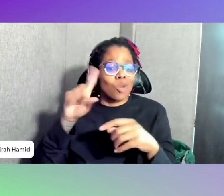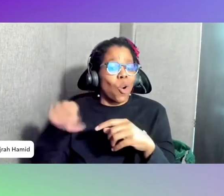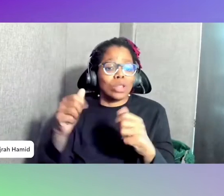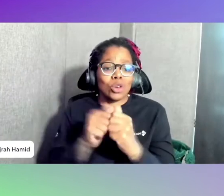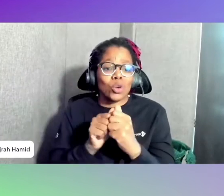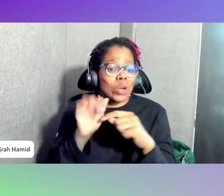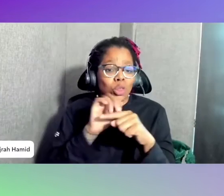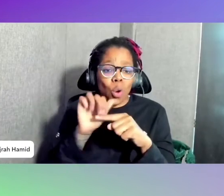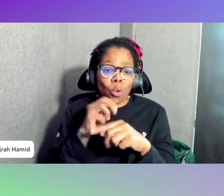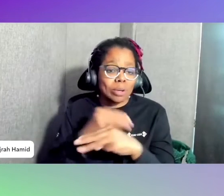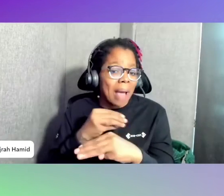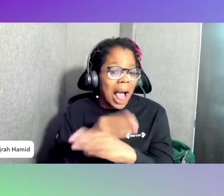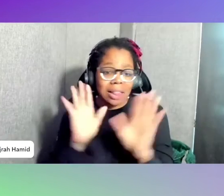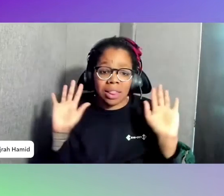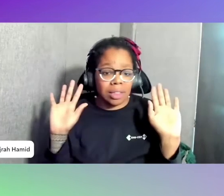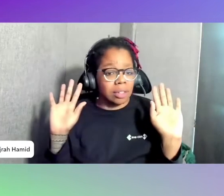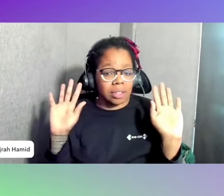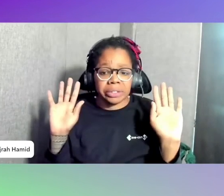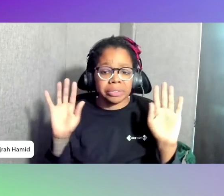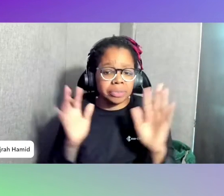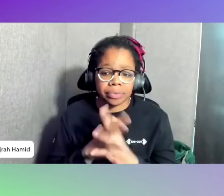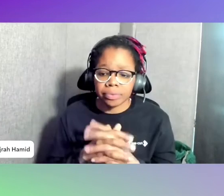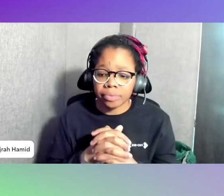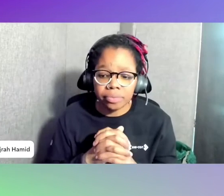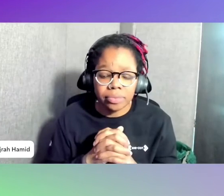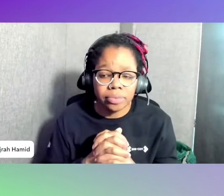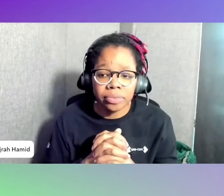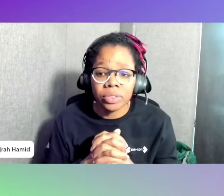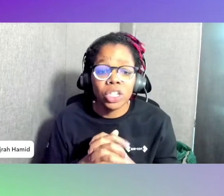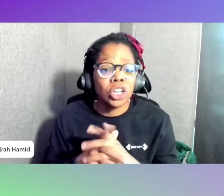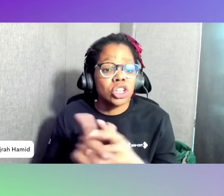graphics and 0G flights. You can do full on artwork and